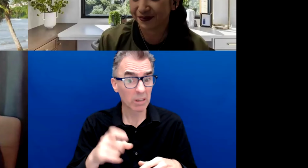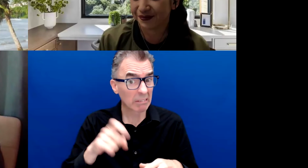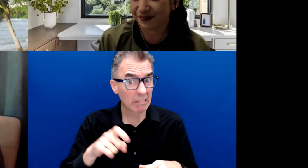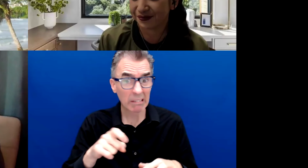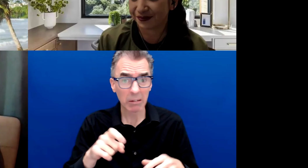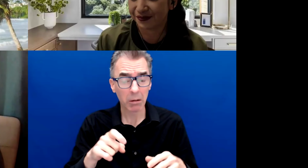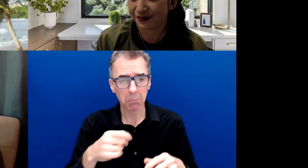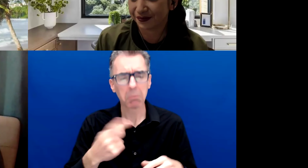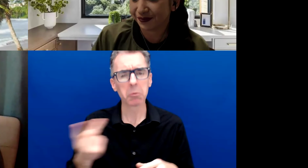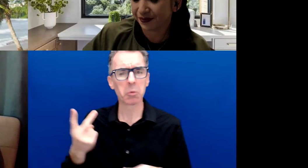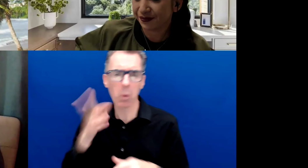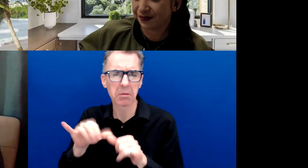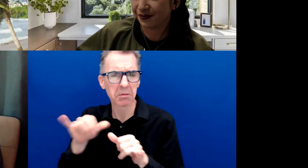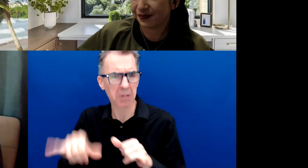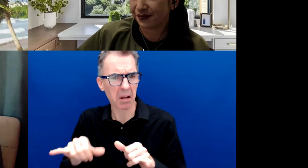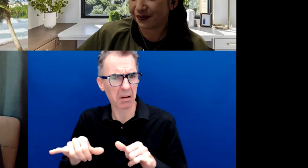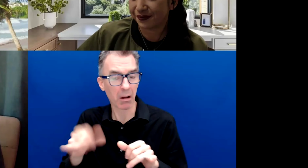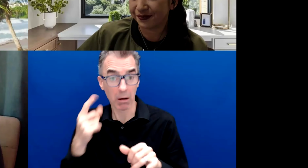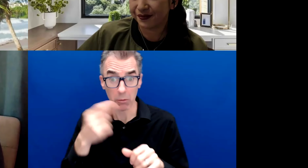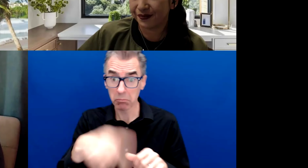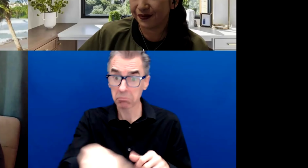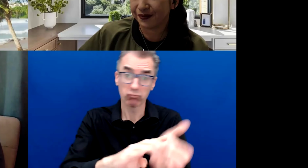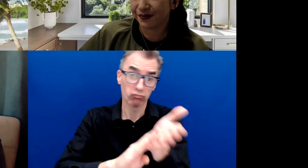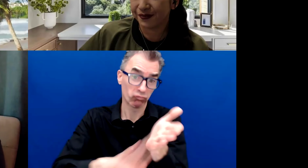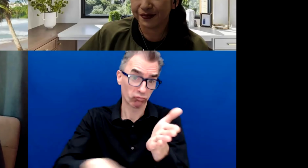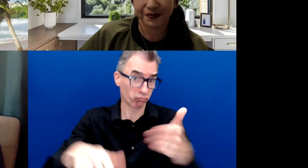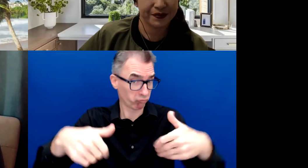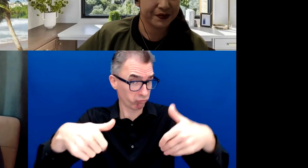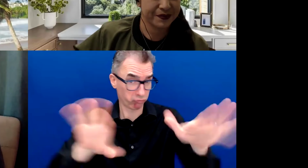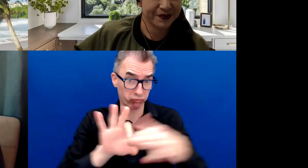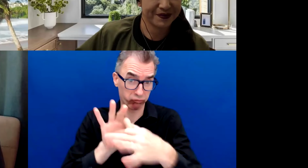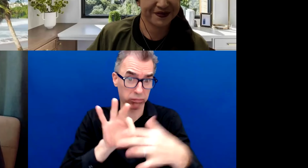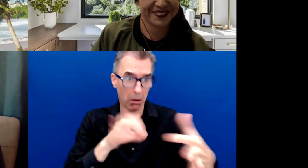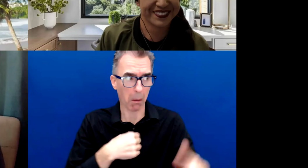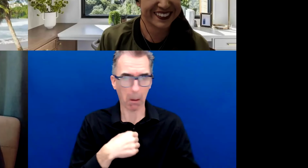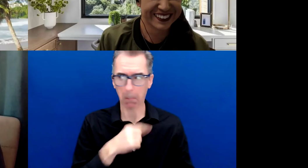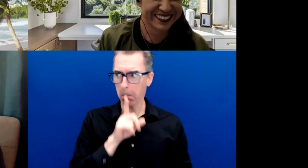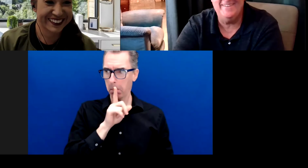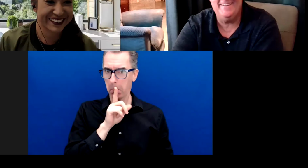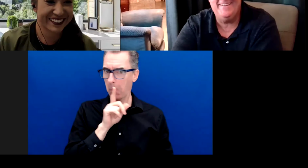but you guys are free to go. I won't tell that you left early.